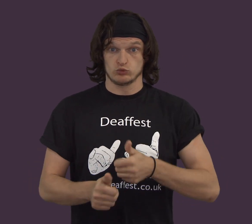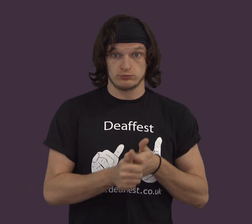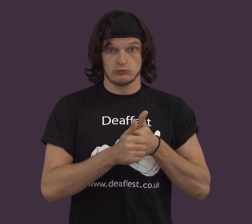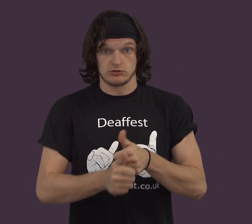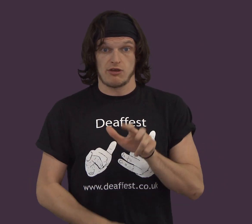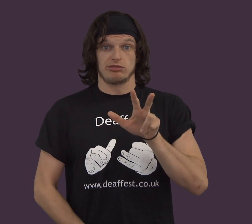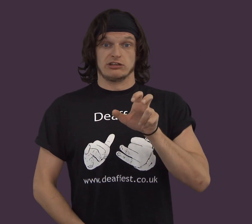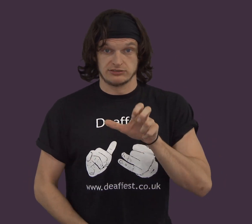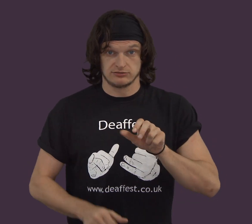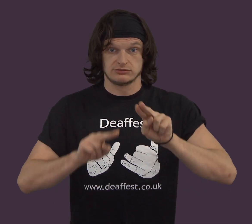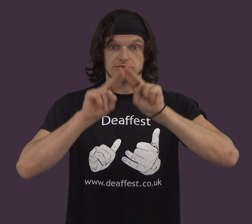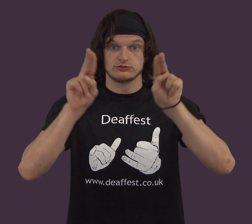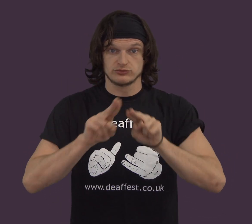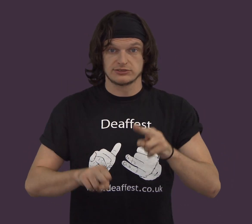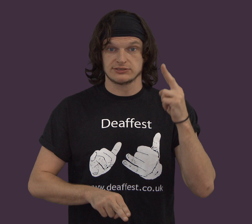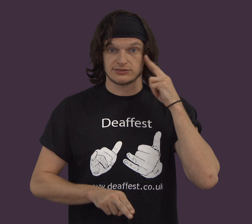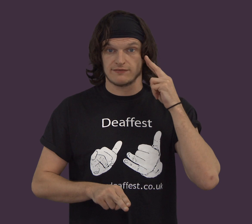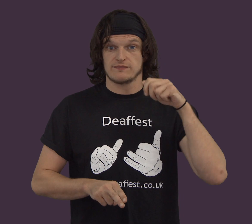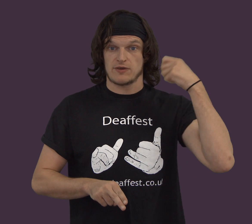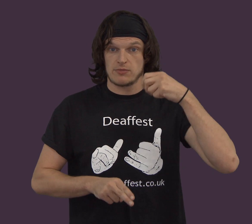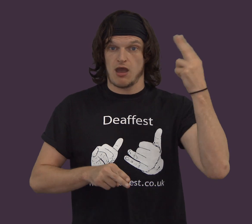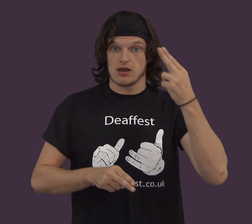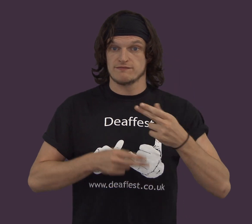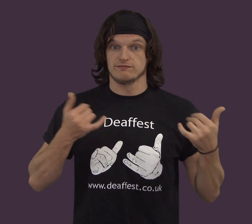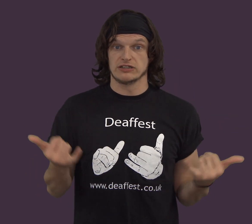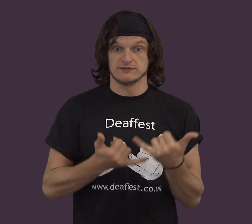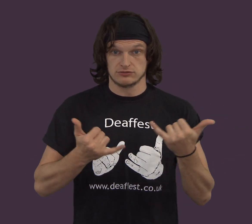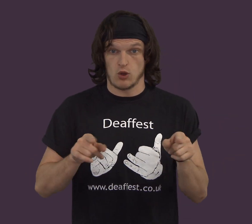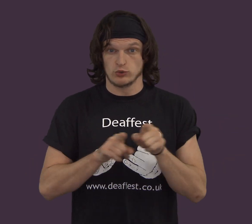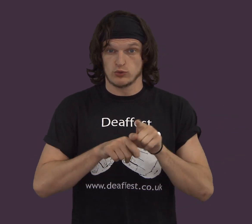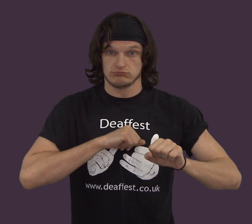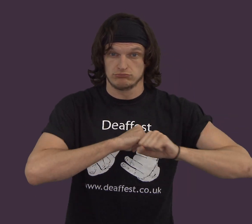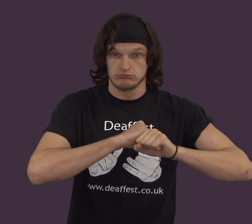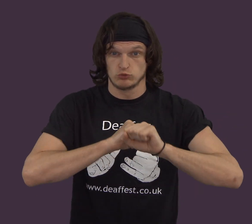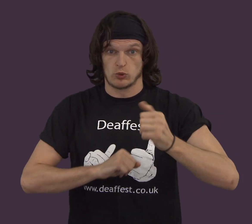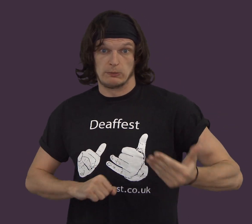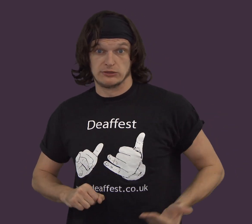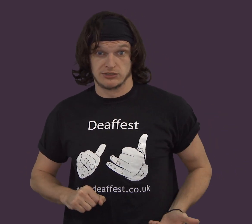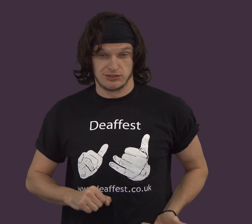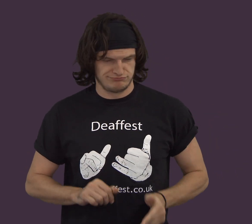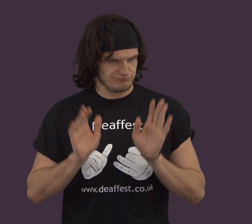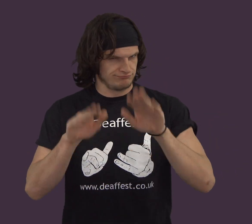If you would like to support the 13th International Deaf Film & Arts Festival, while also promoting your business,